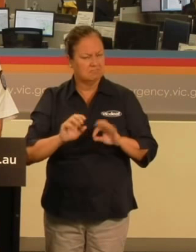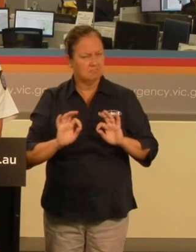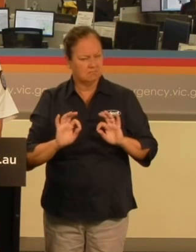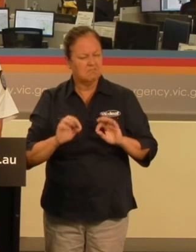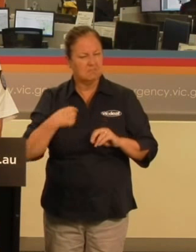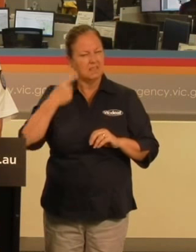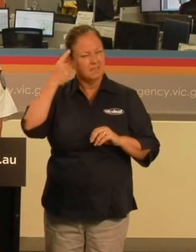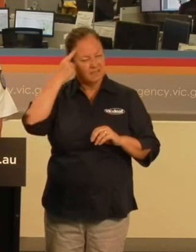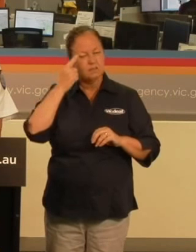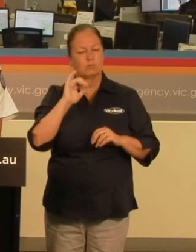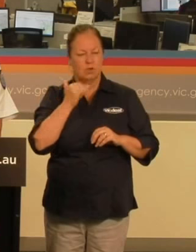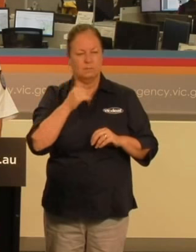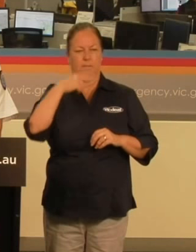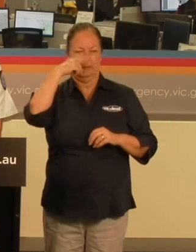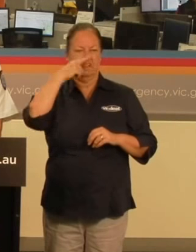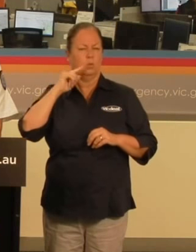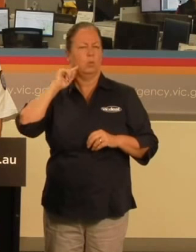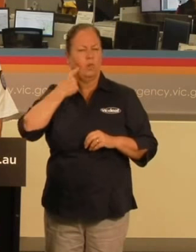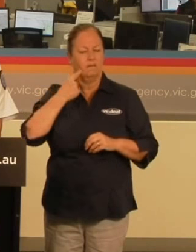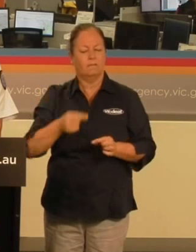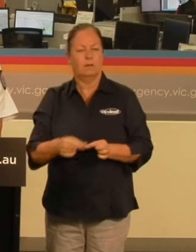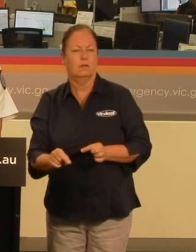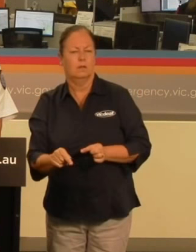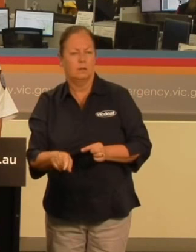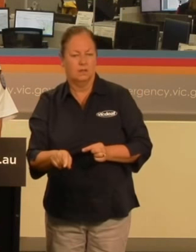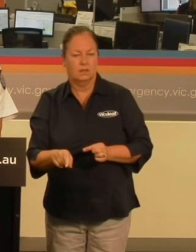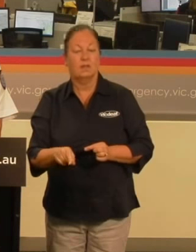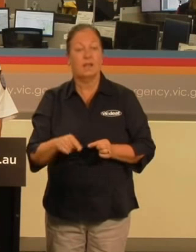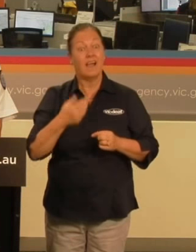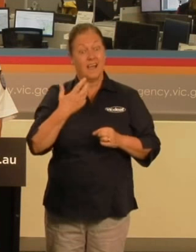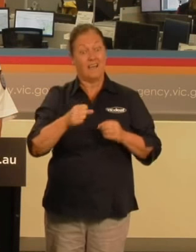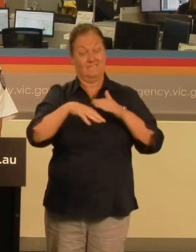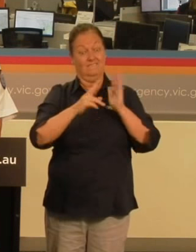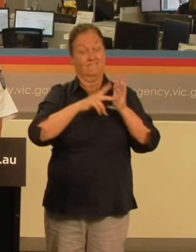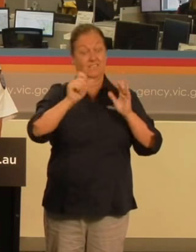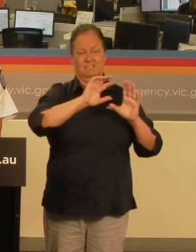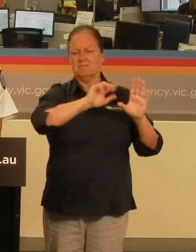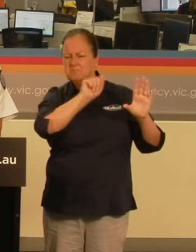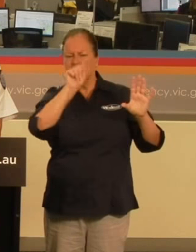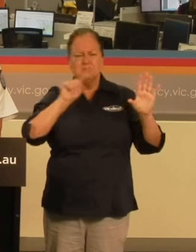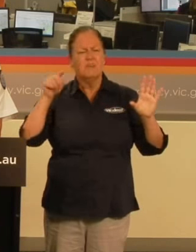that's obviously why they've investigated there has been lightning in the state but we haven't detected lightning in those areas so they will be